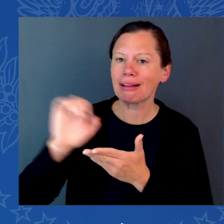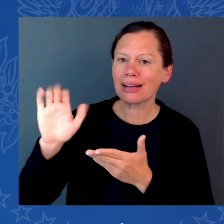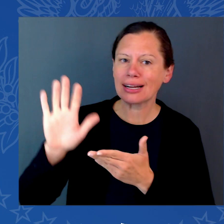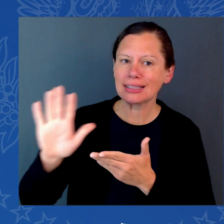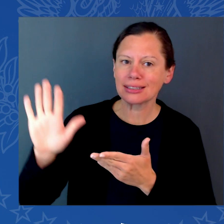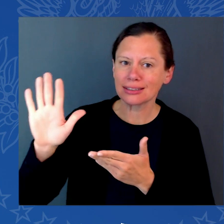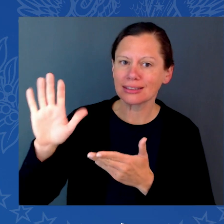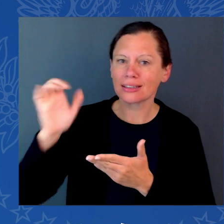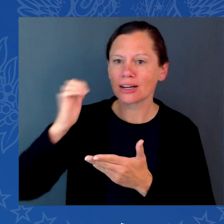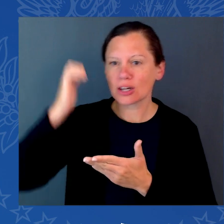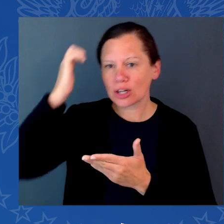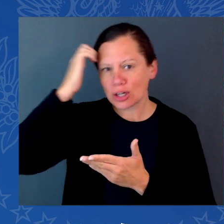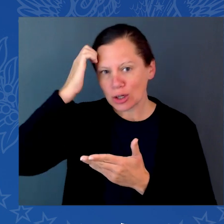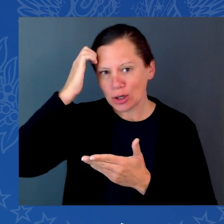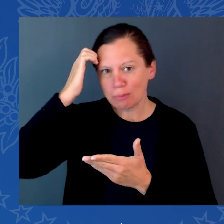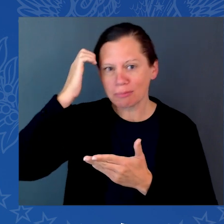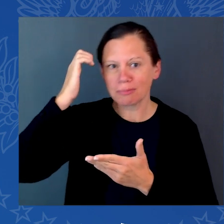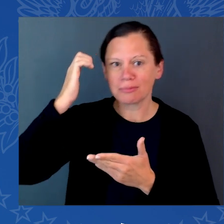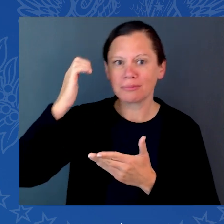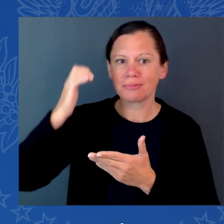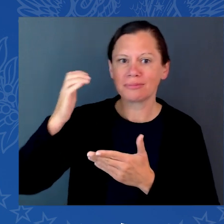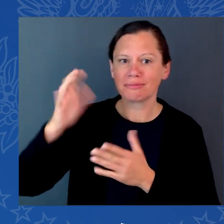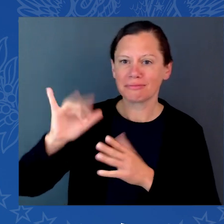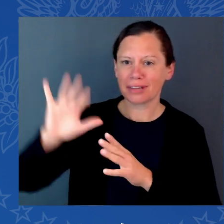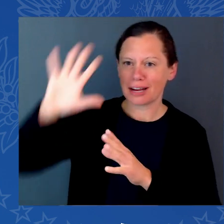and the presence of leaders from Mauritius and the World Bank.